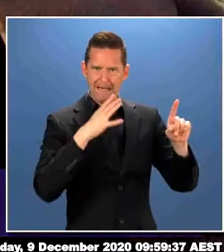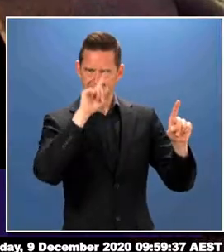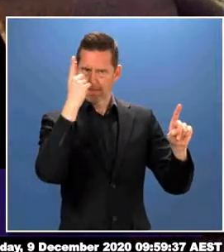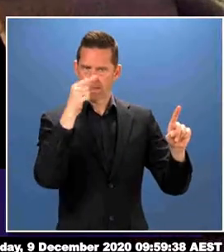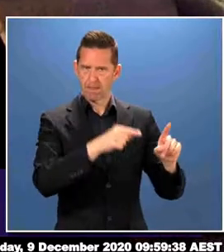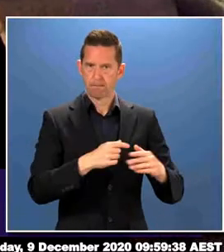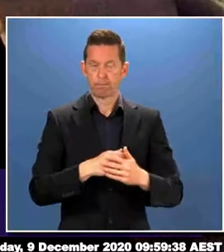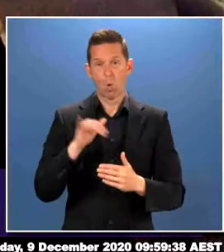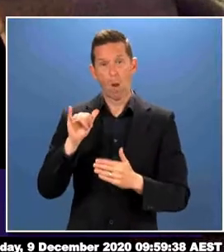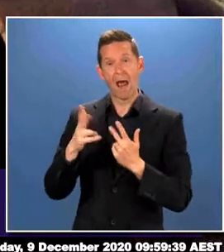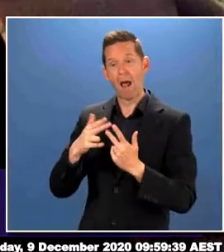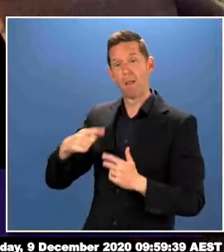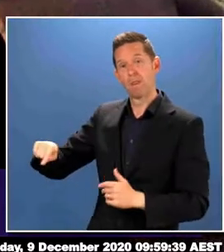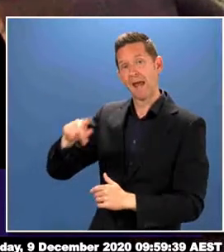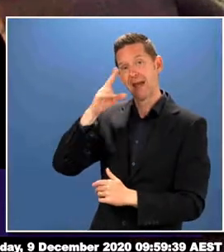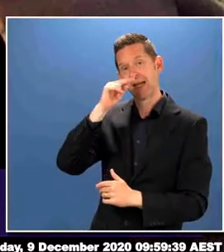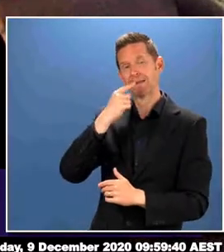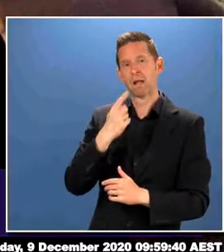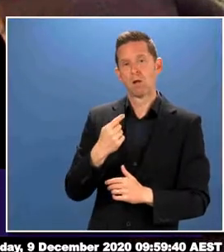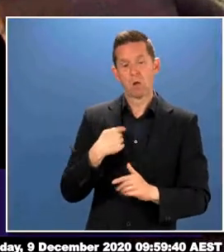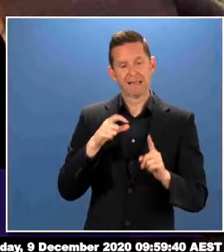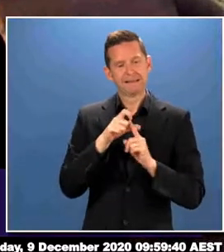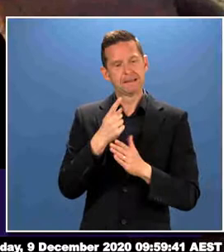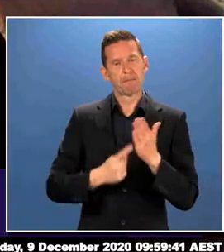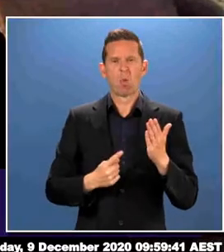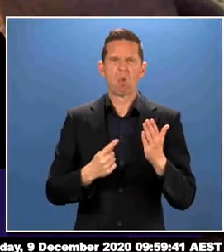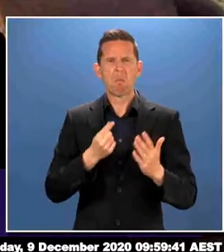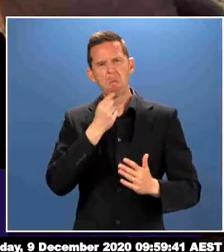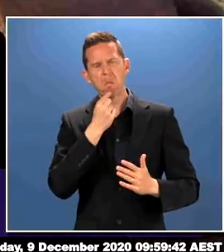disabled enough to warrant support in the workplace, or that in the